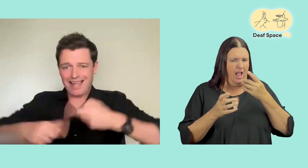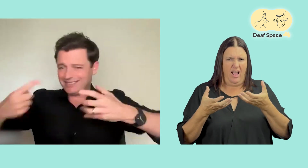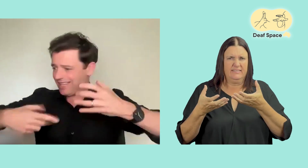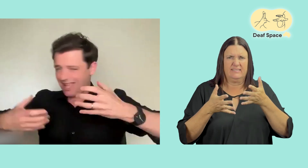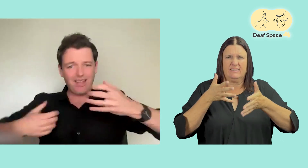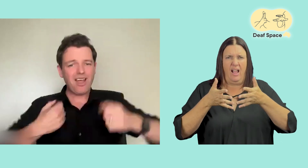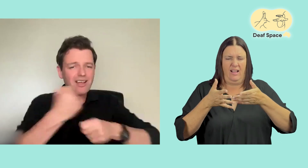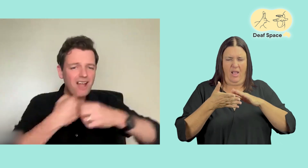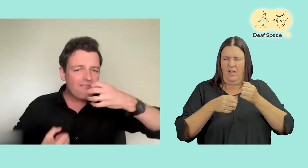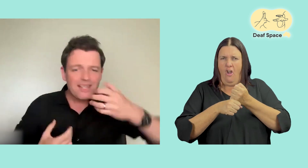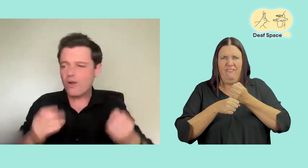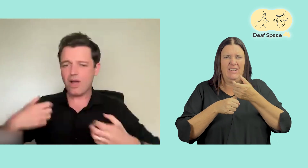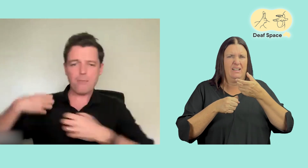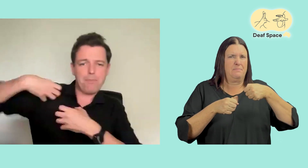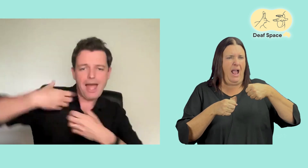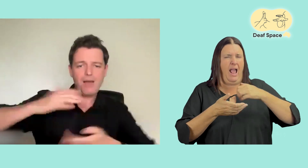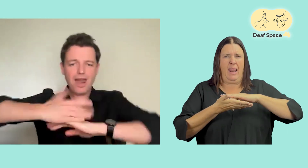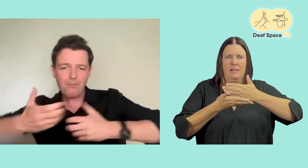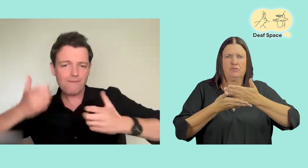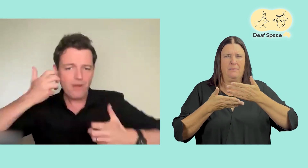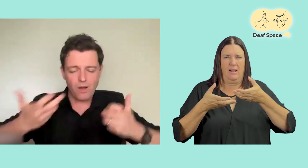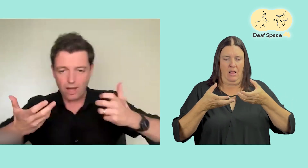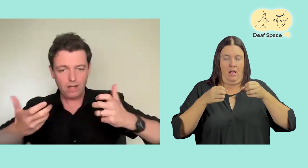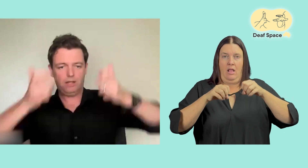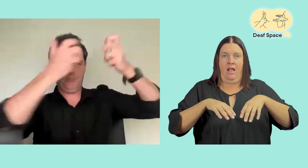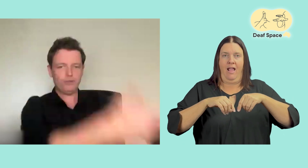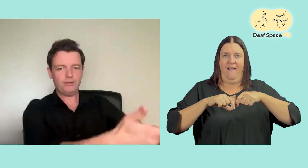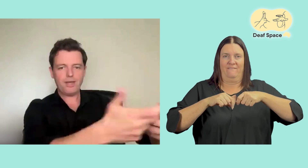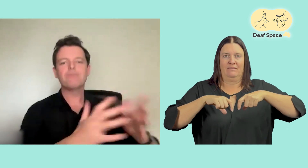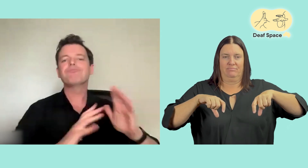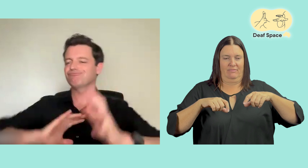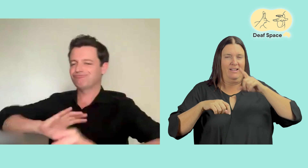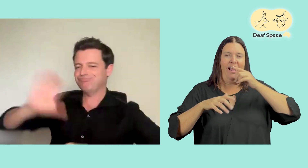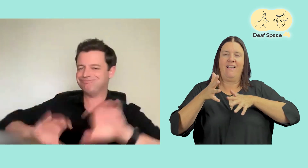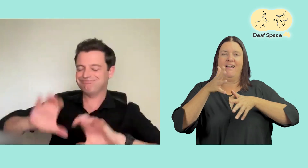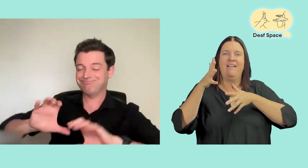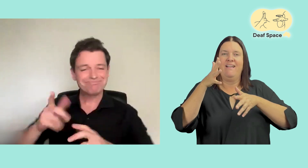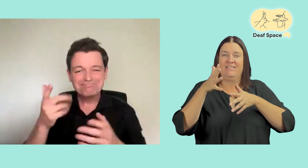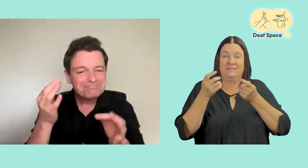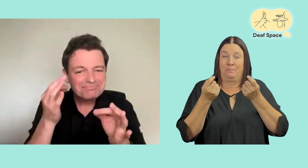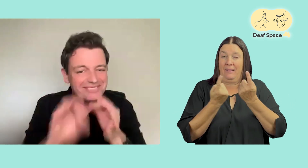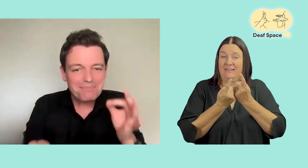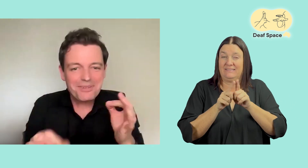if they were holding things like coffee cups and bags and laptops and phones, they could place them on the holders around the lamppost and communicate.